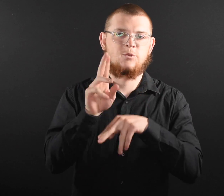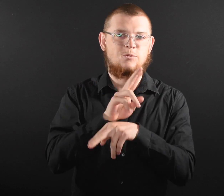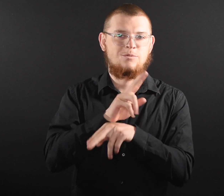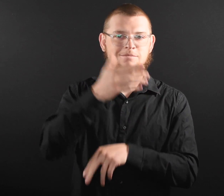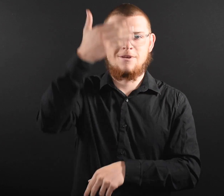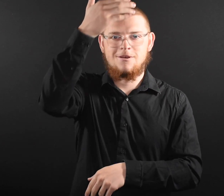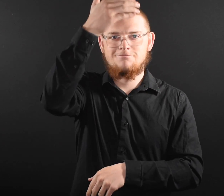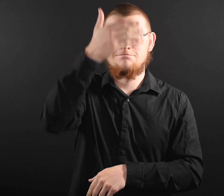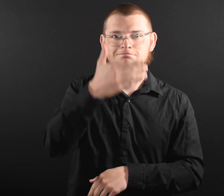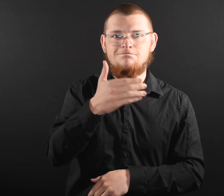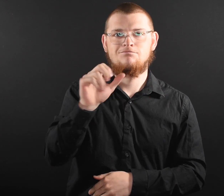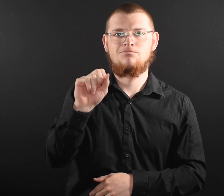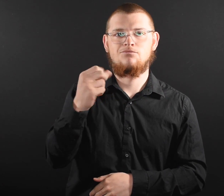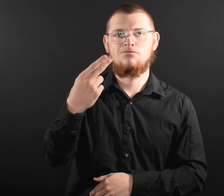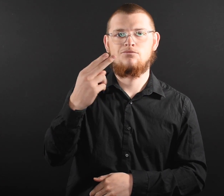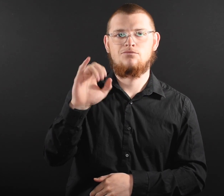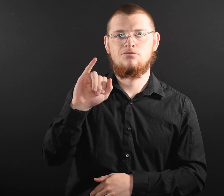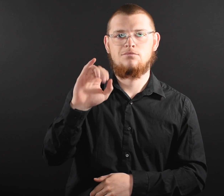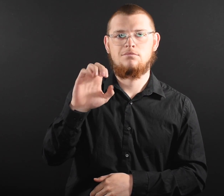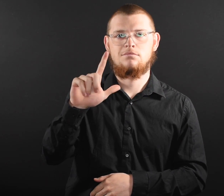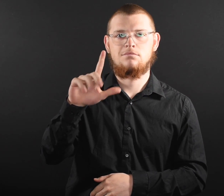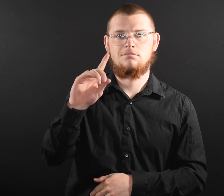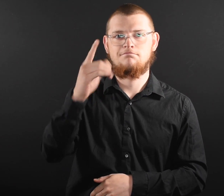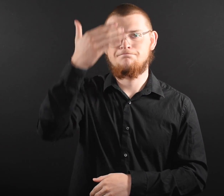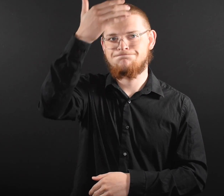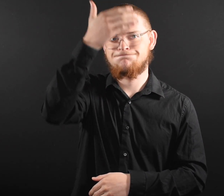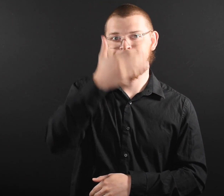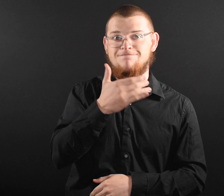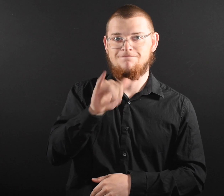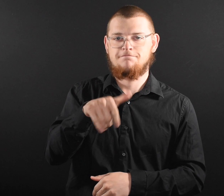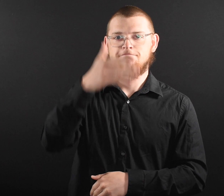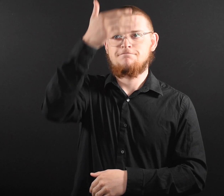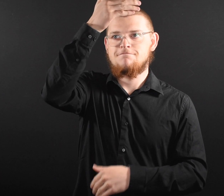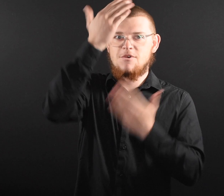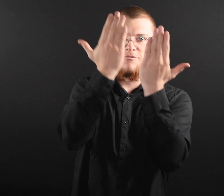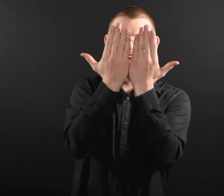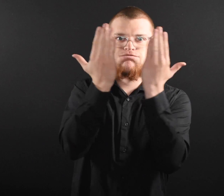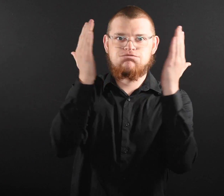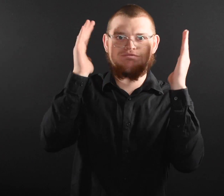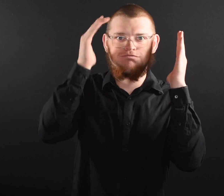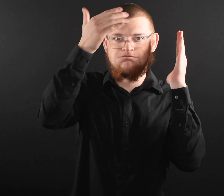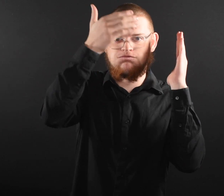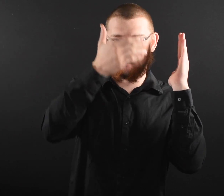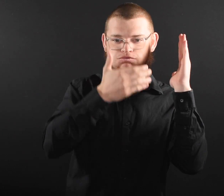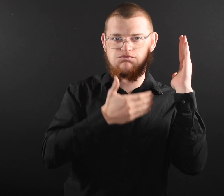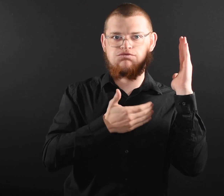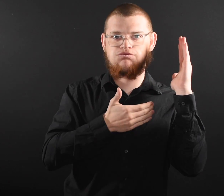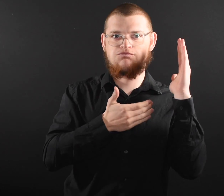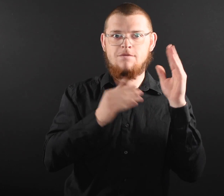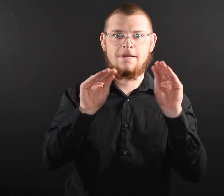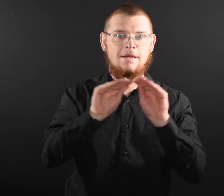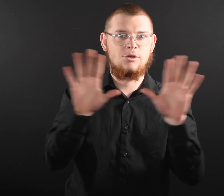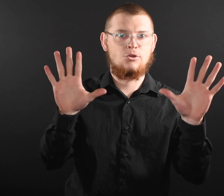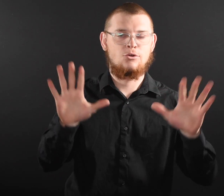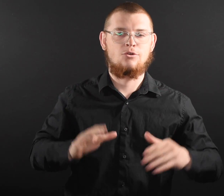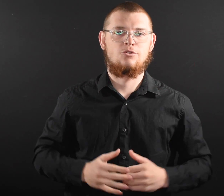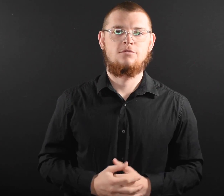a face shield that wraps around their face and extends below the chin may be worn instead.